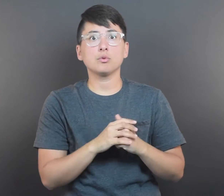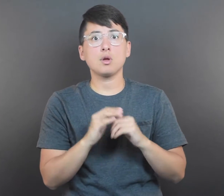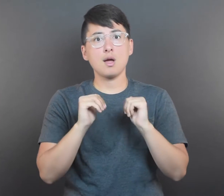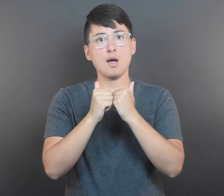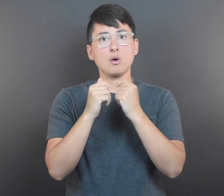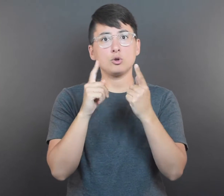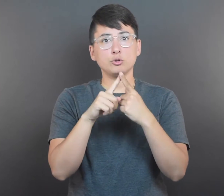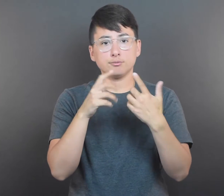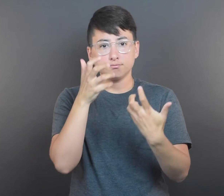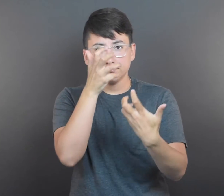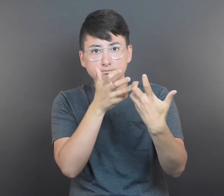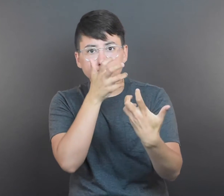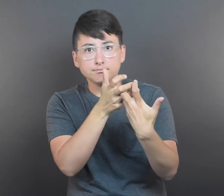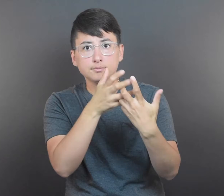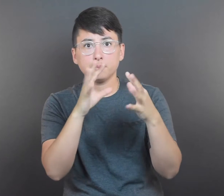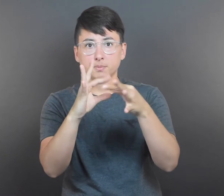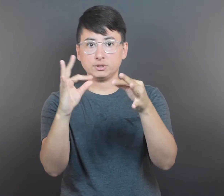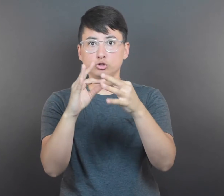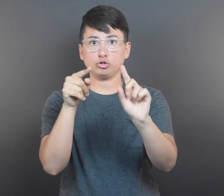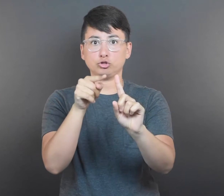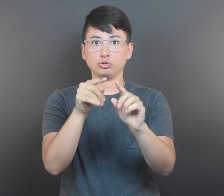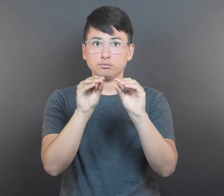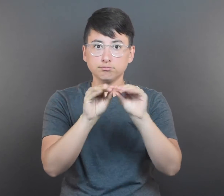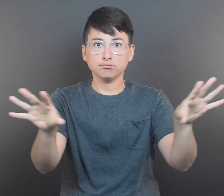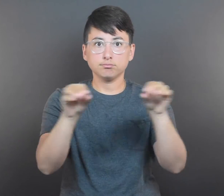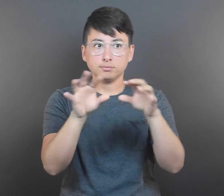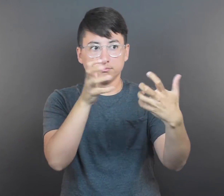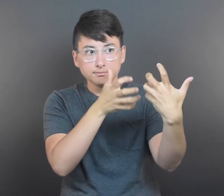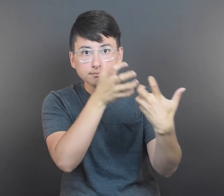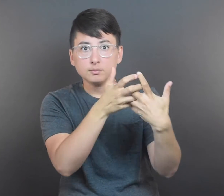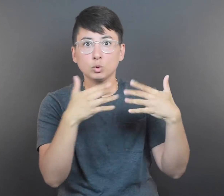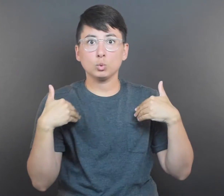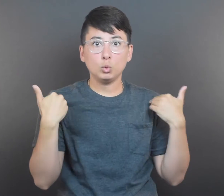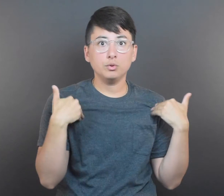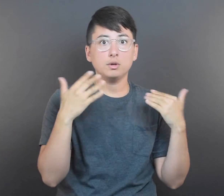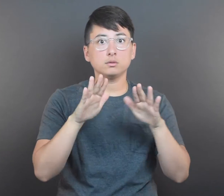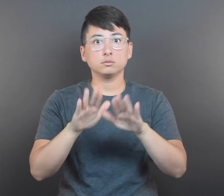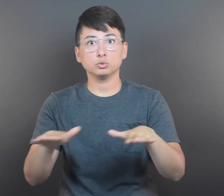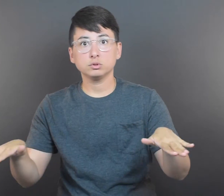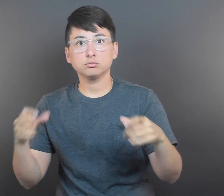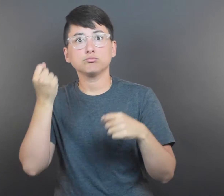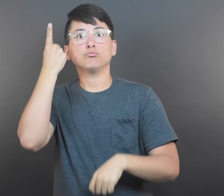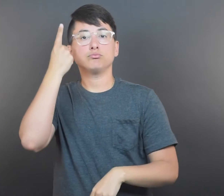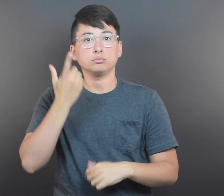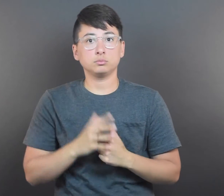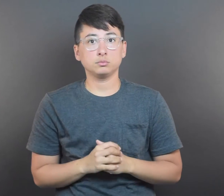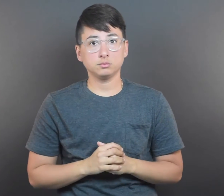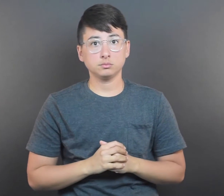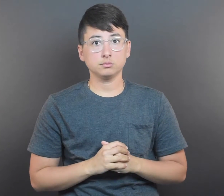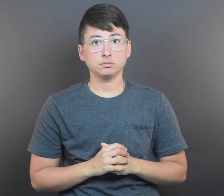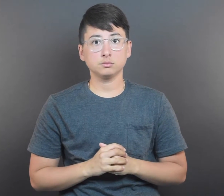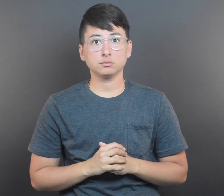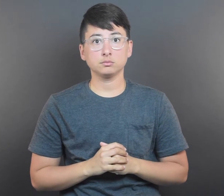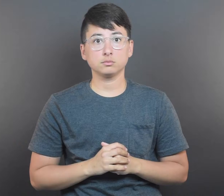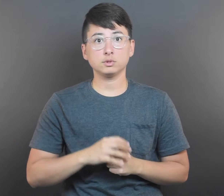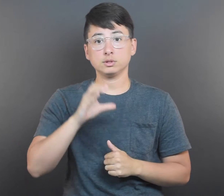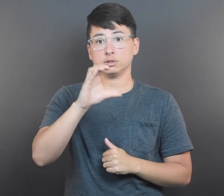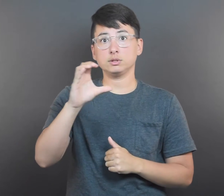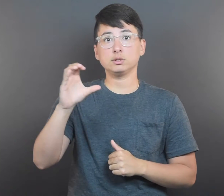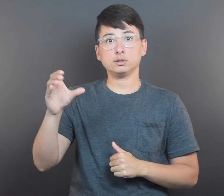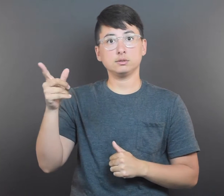and Center for African Immigrants and Refugees Organization (CAIRO) to connect with other